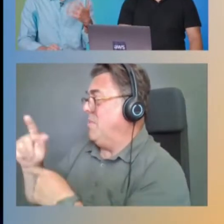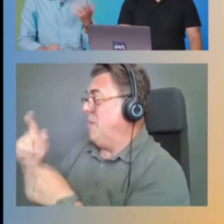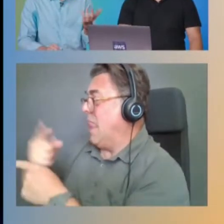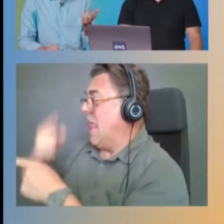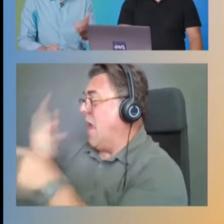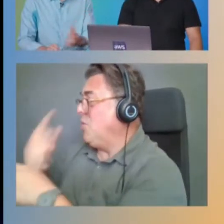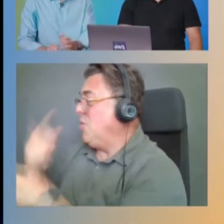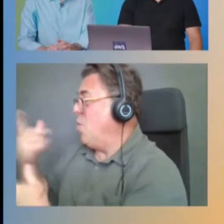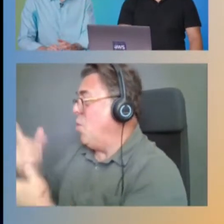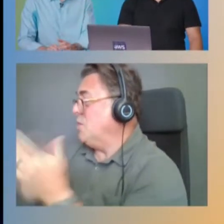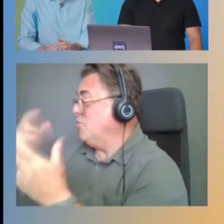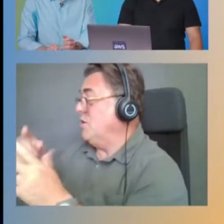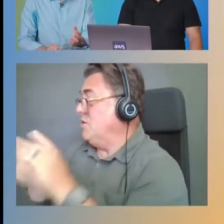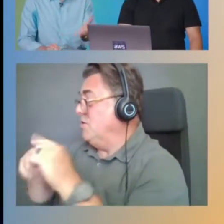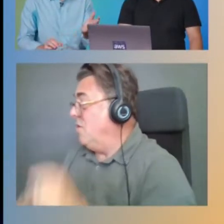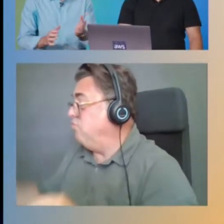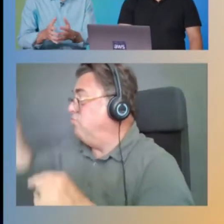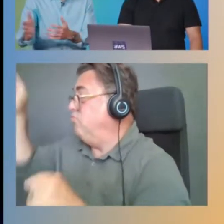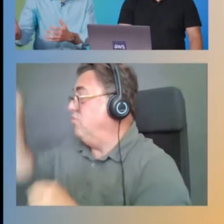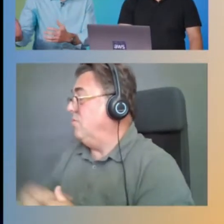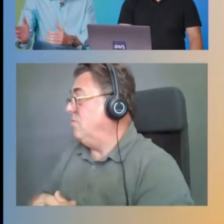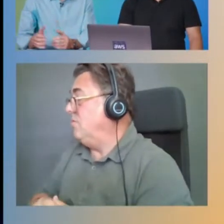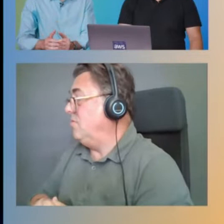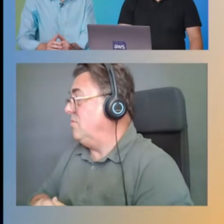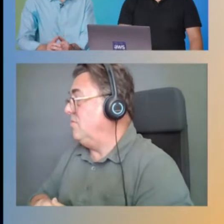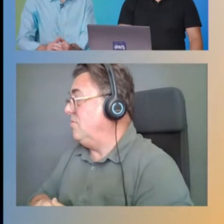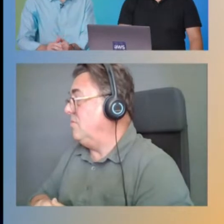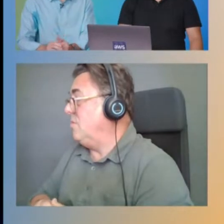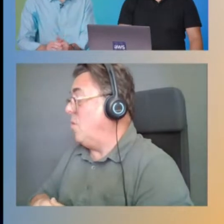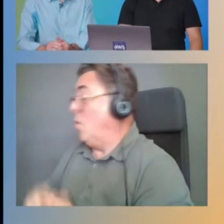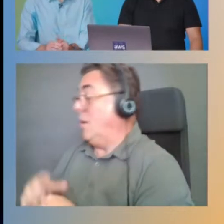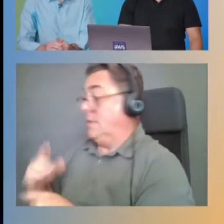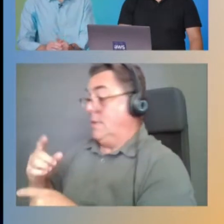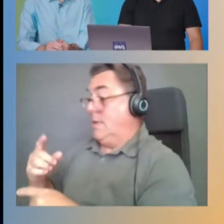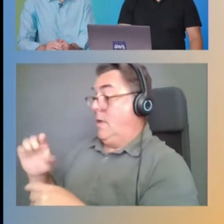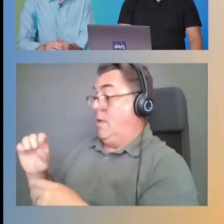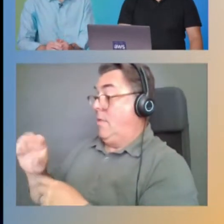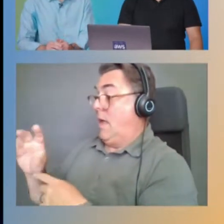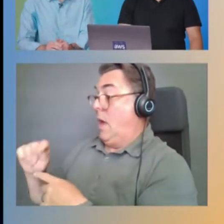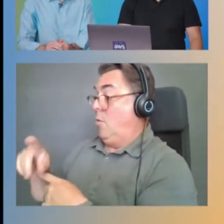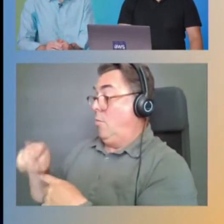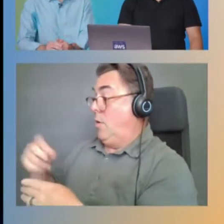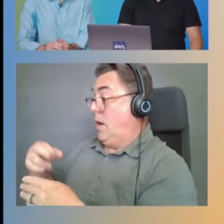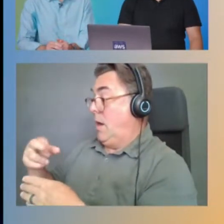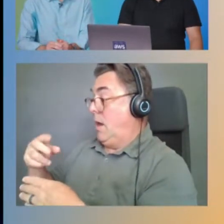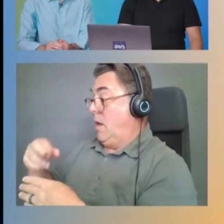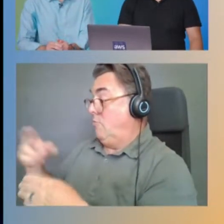Is that what we would attribute to, or it's the accuracy of the outputs increasing as well, both? Right, so it's both actually.